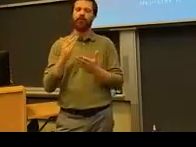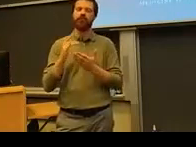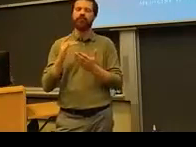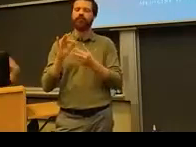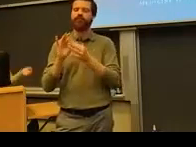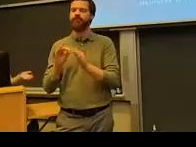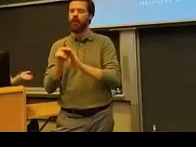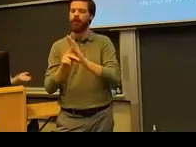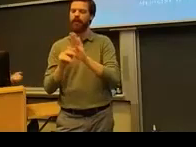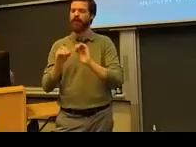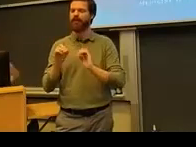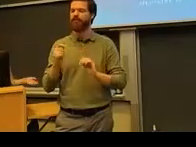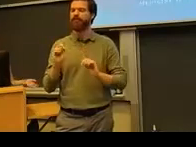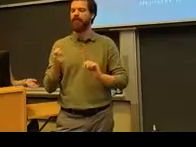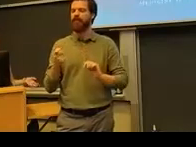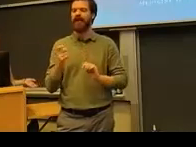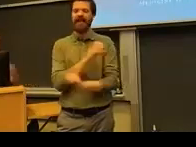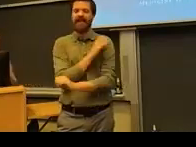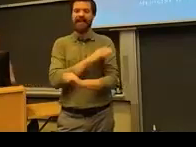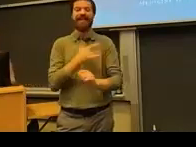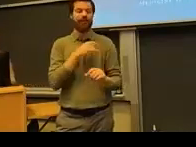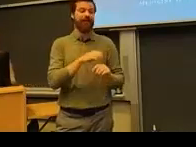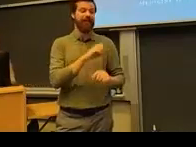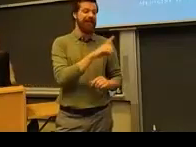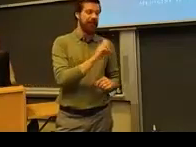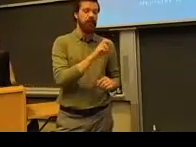which often are just in the community or occurs in the Ed but sometimes it occurs on our unit as